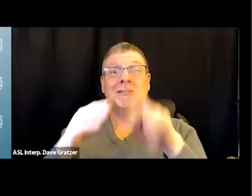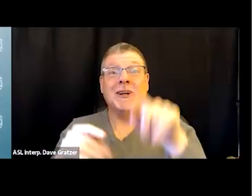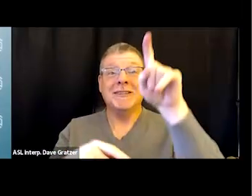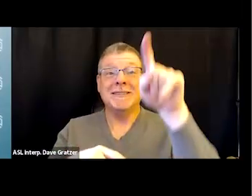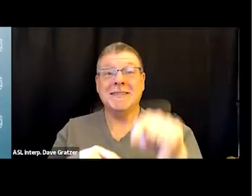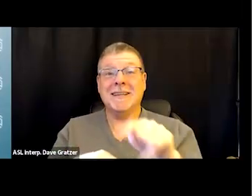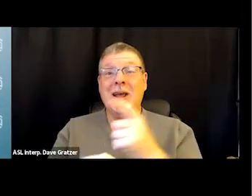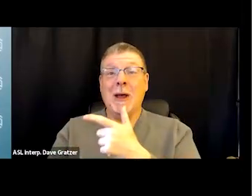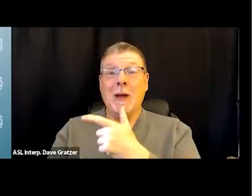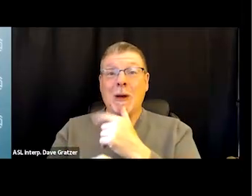is joining us for the webinar.